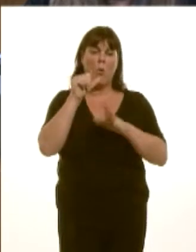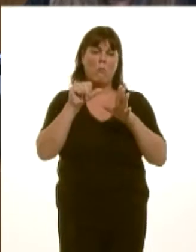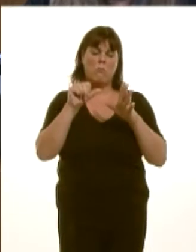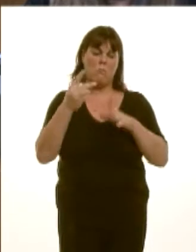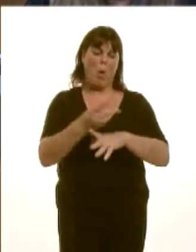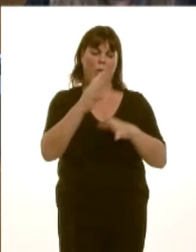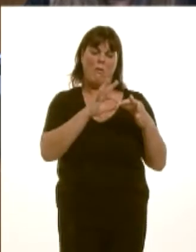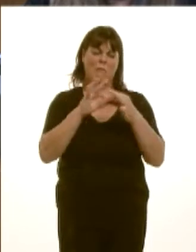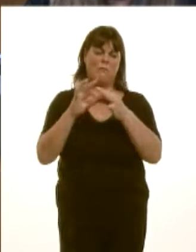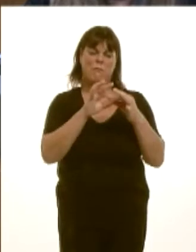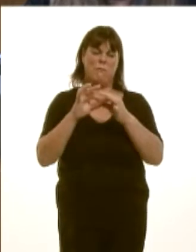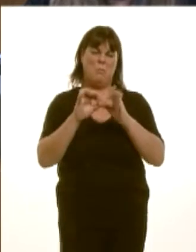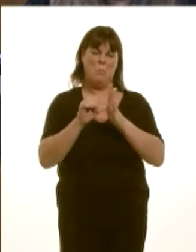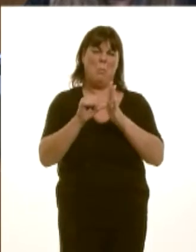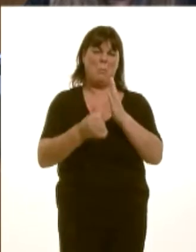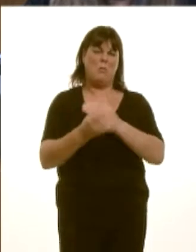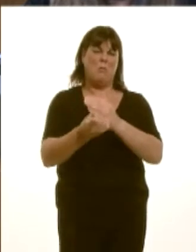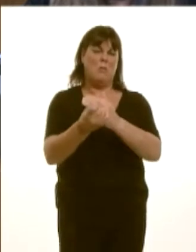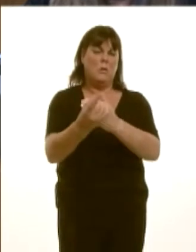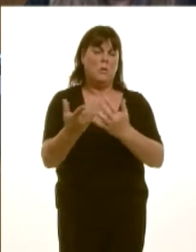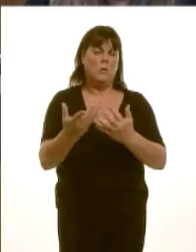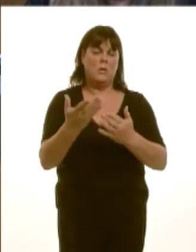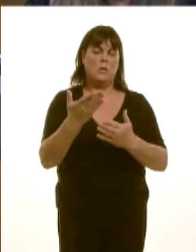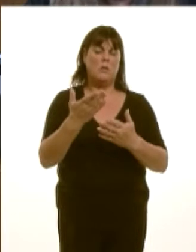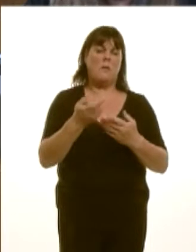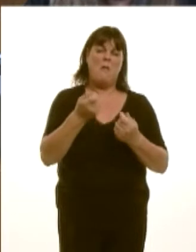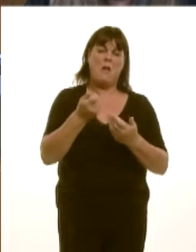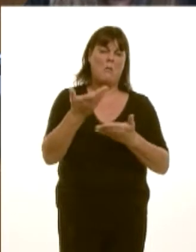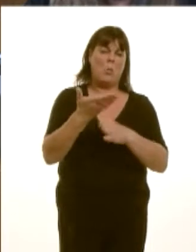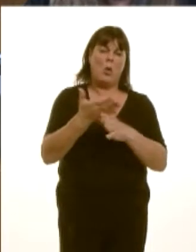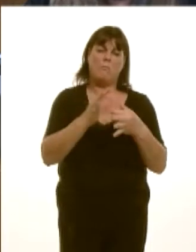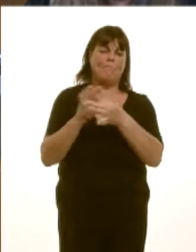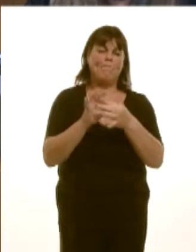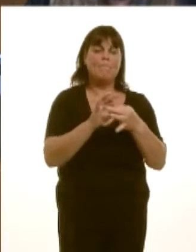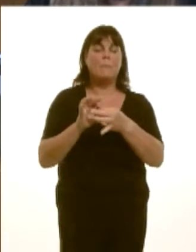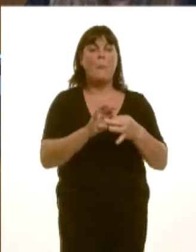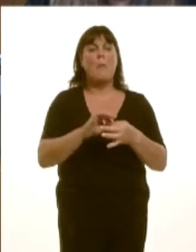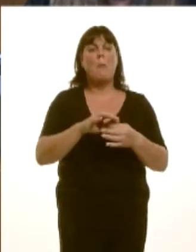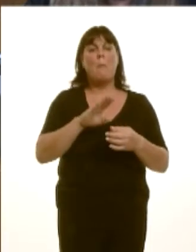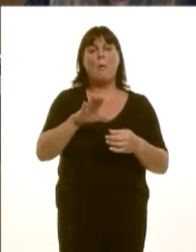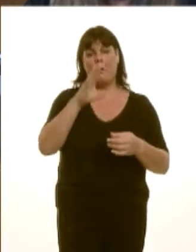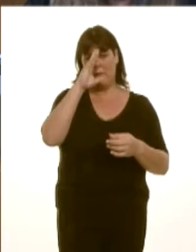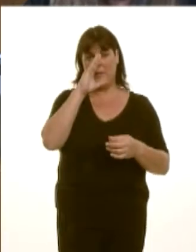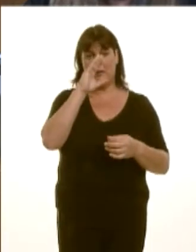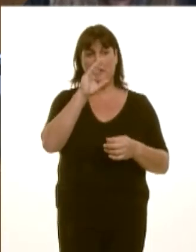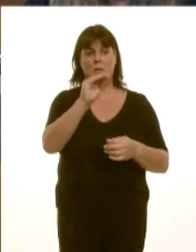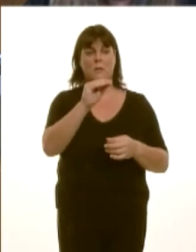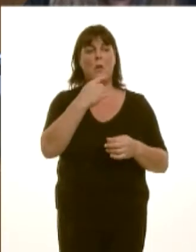put forward as to how to deal with that. However, for the time being, as I said to the Member on the Plaid benches, the priority